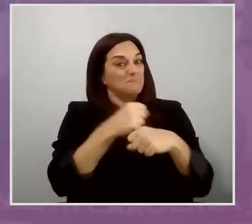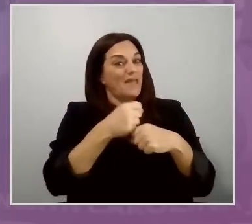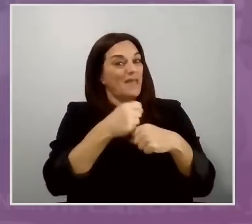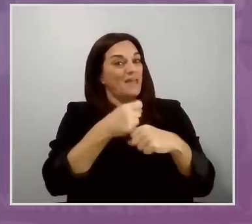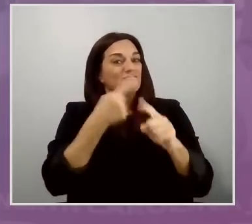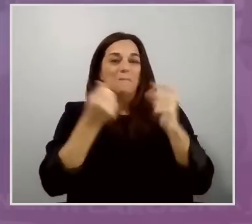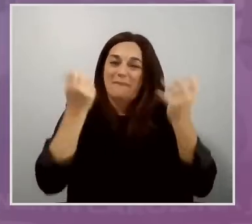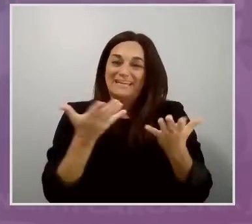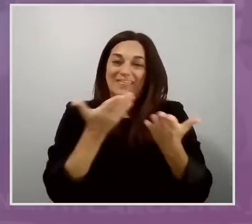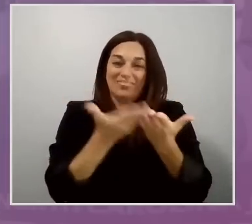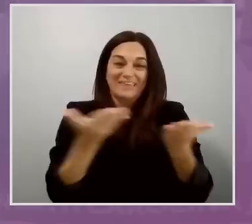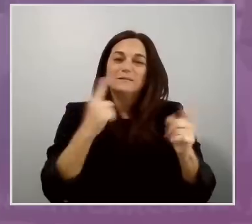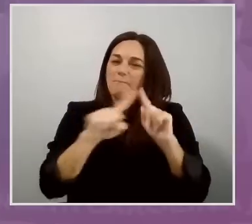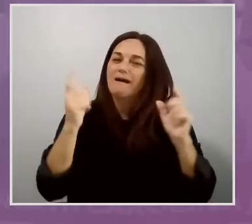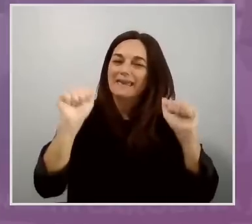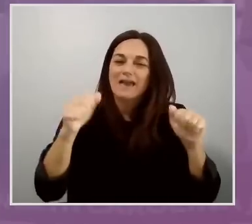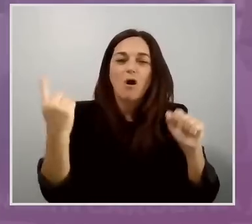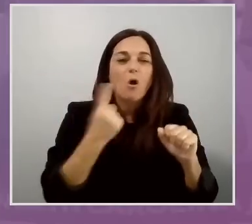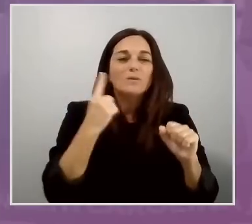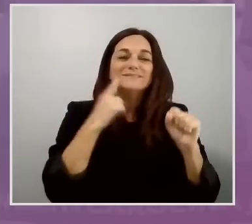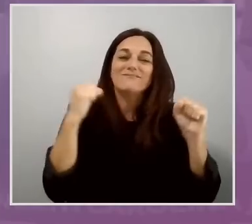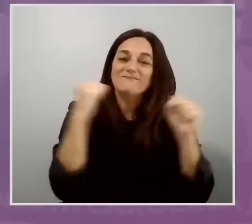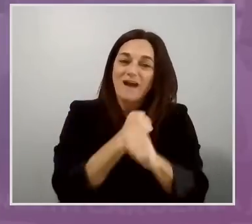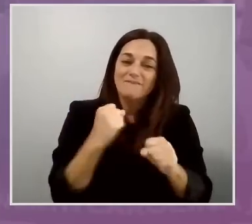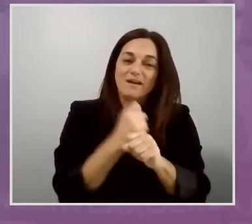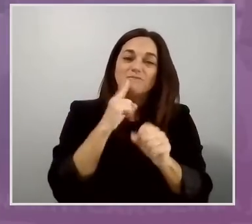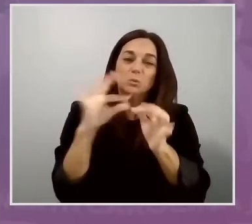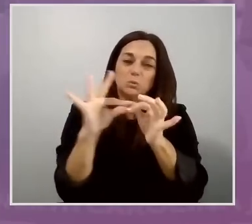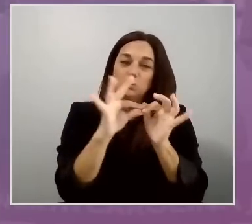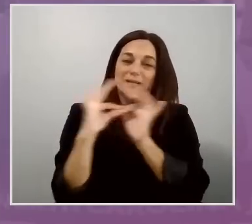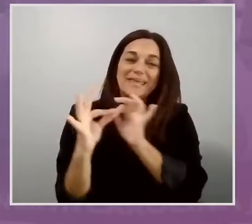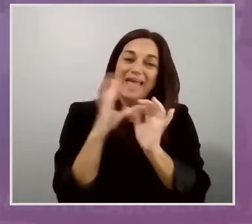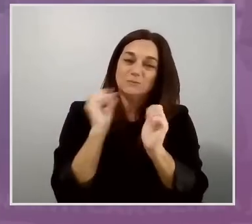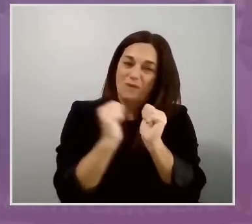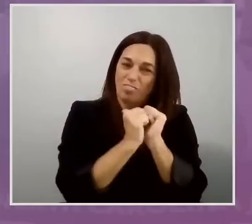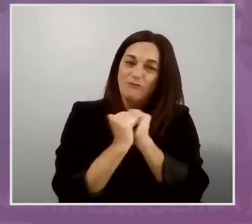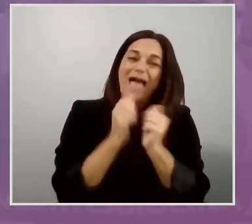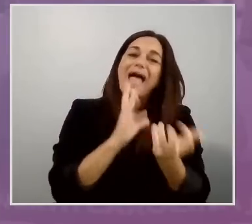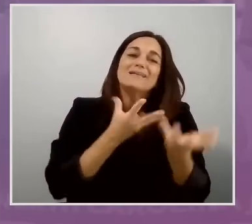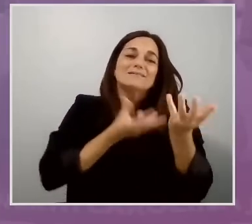COUNTRY THAT IS BORN OUT OF